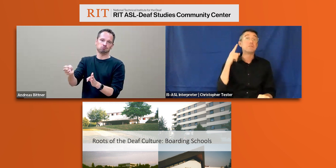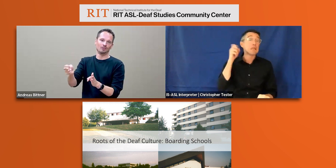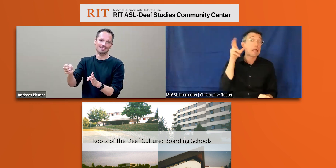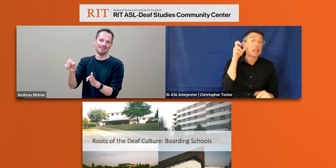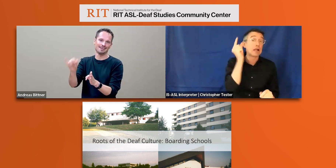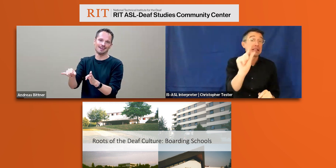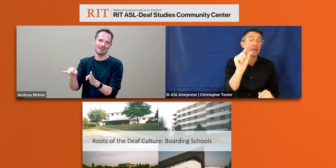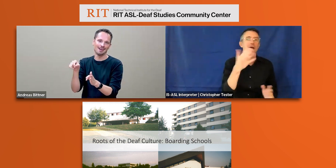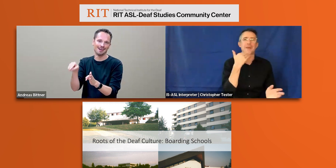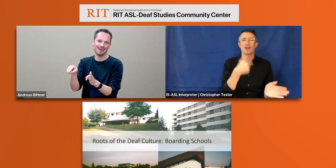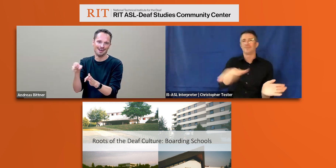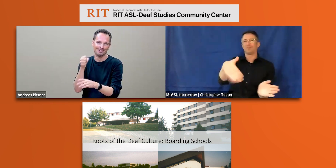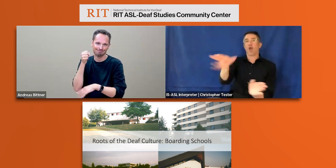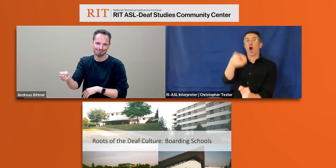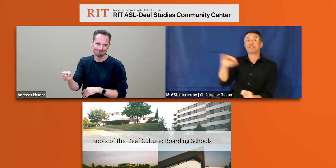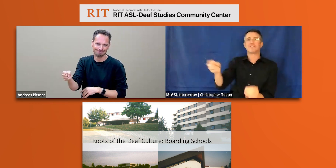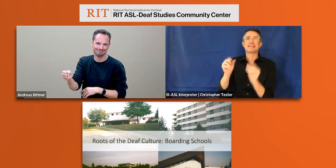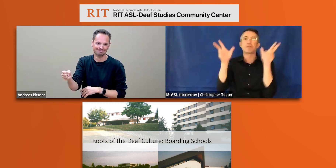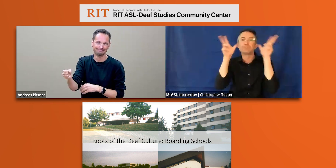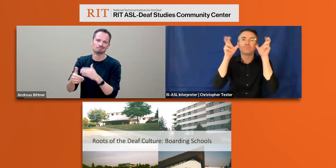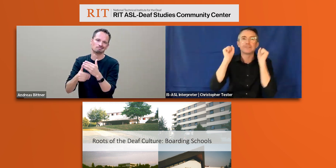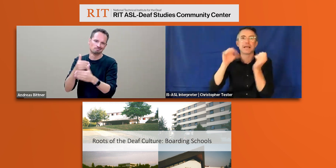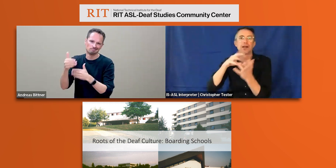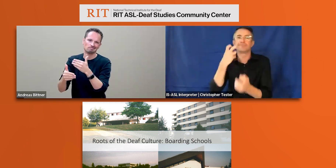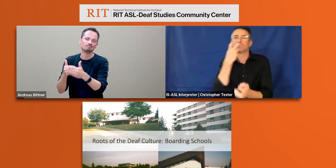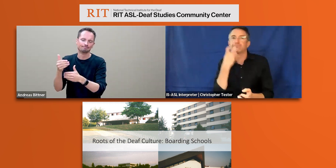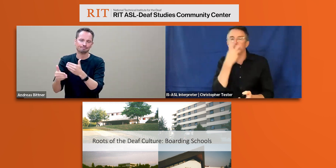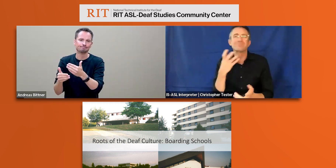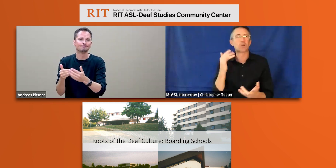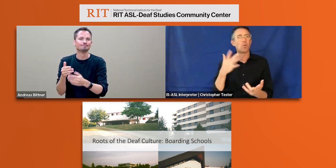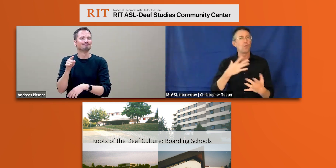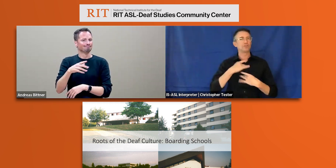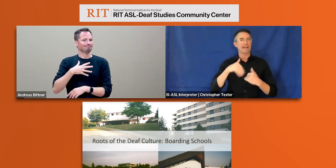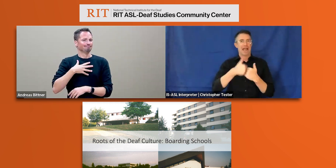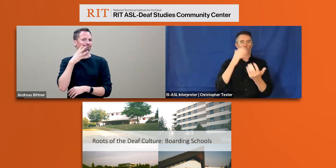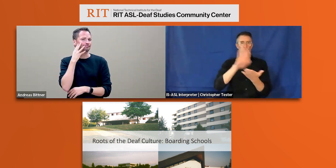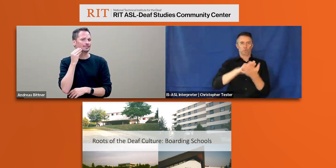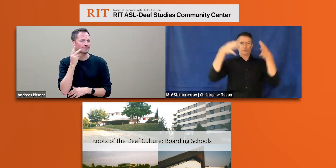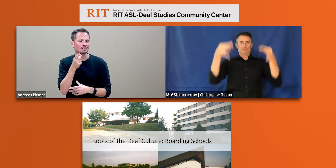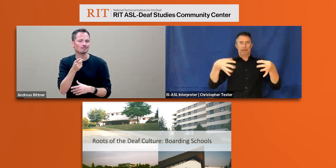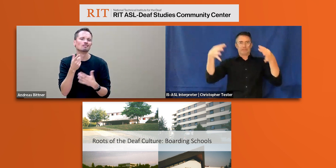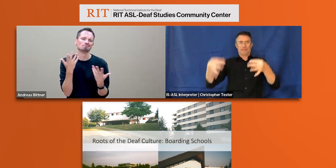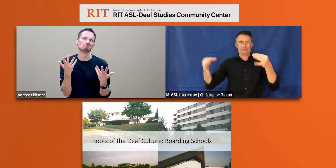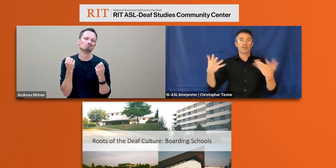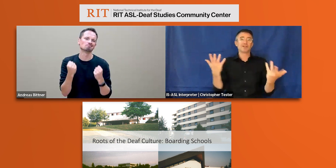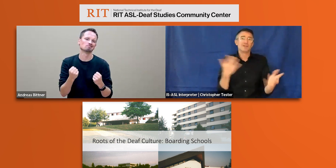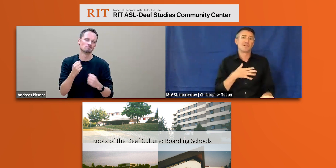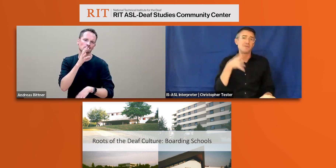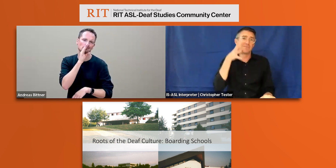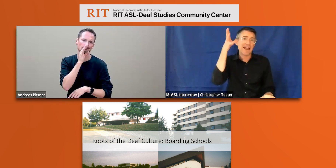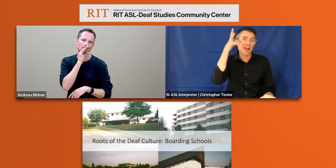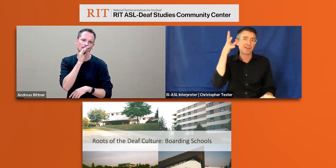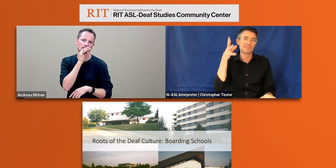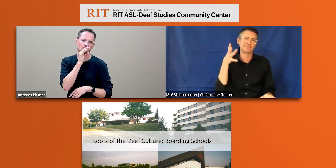I was put in a residential school. If you're profoundly deaf, you're put in a residential school. If you're hard of hearing,